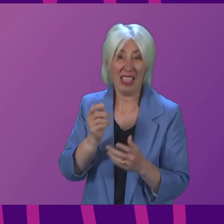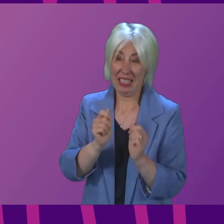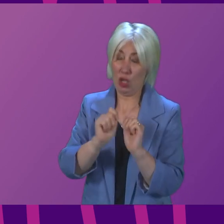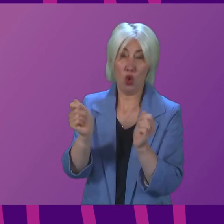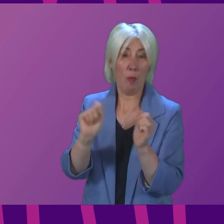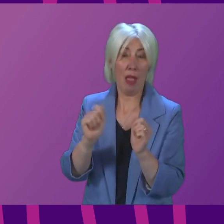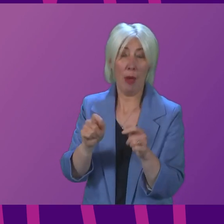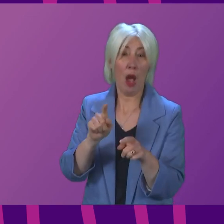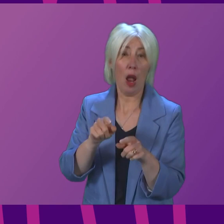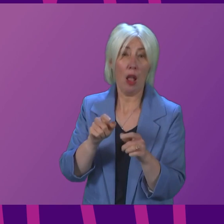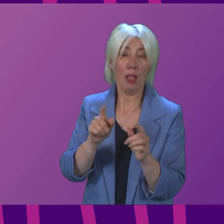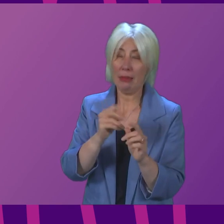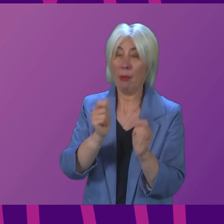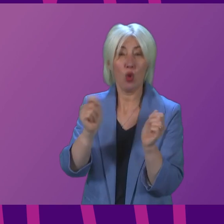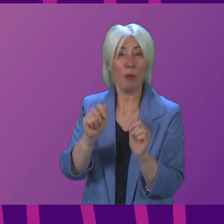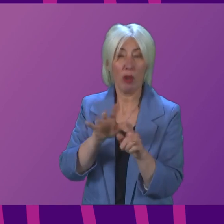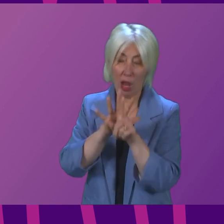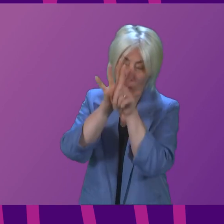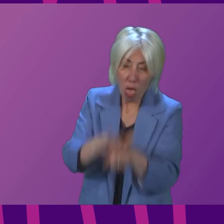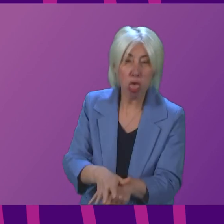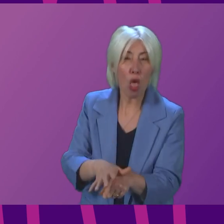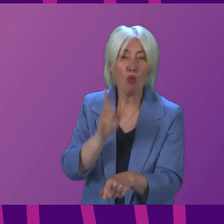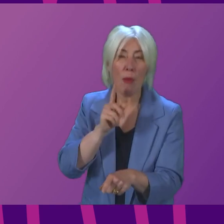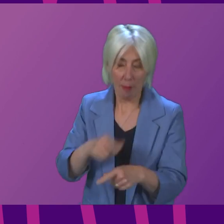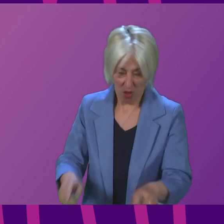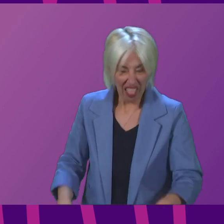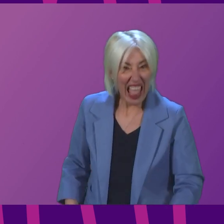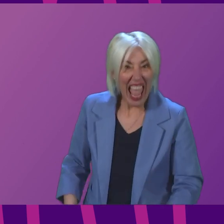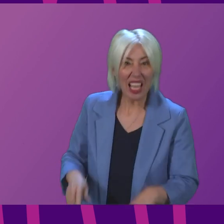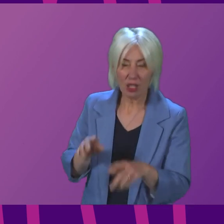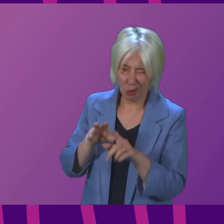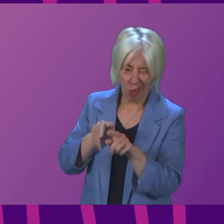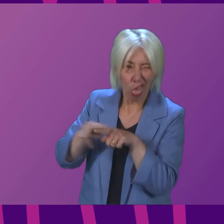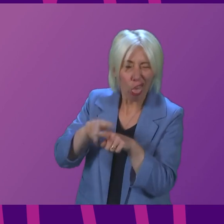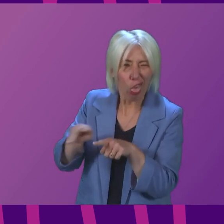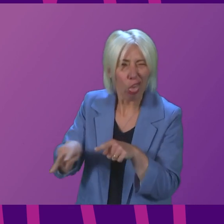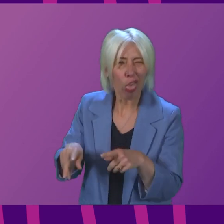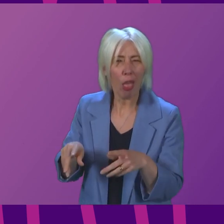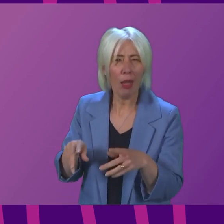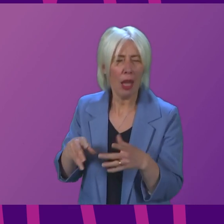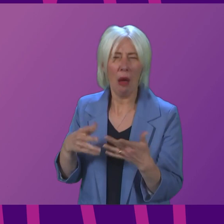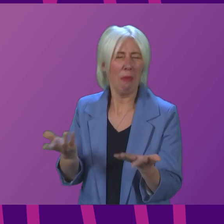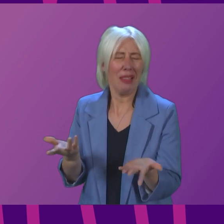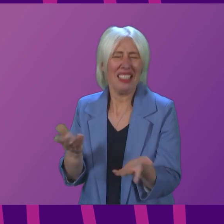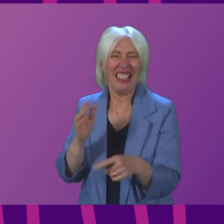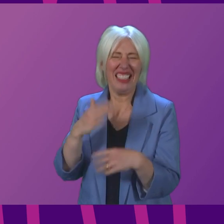to reduce women politicians to their legs. To the best of my knowledge, such tactics are never used to dismiss and degrade male